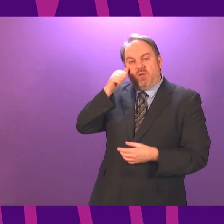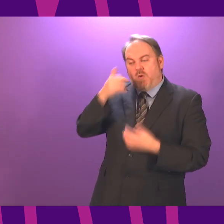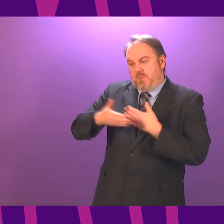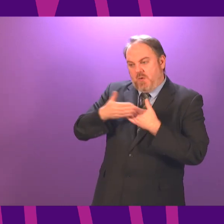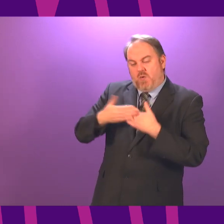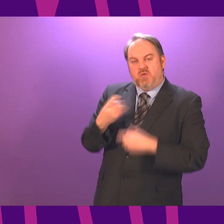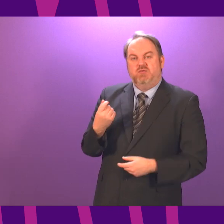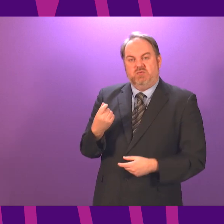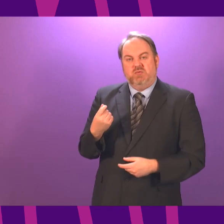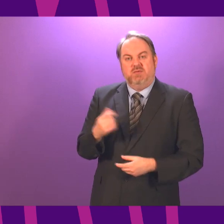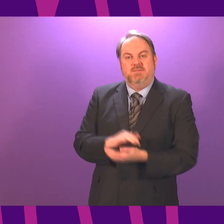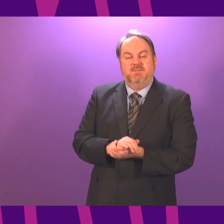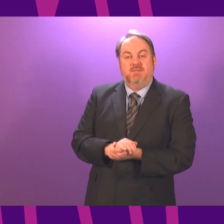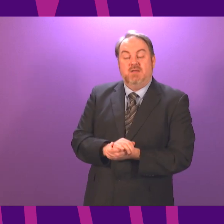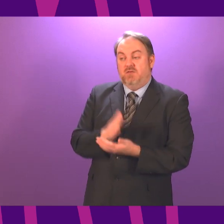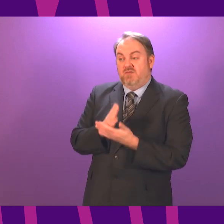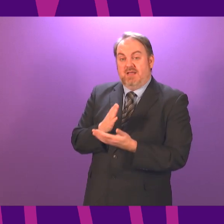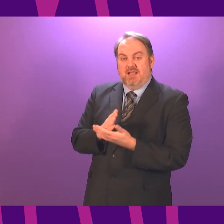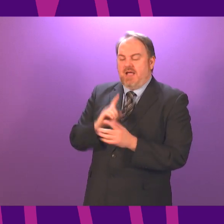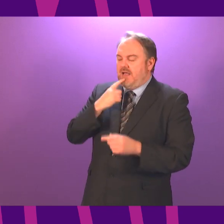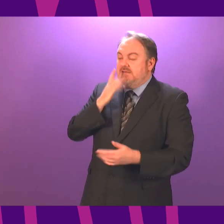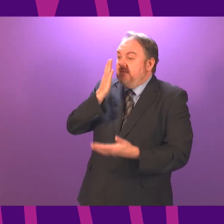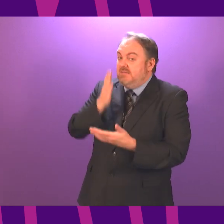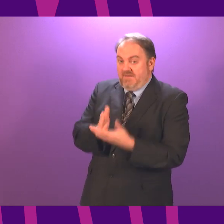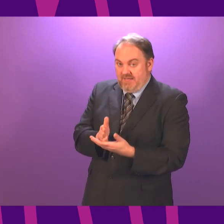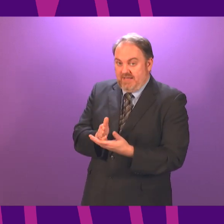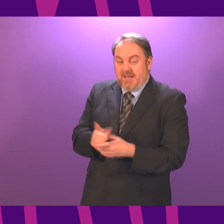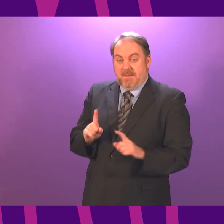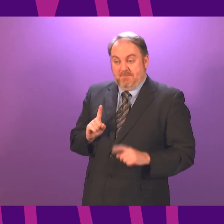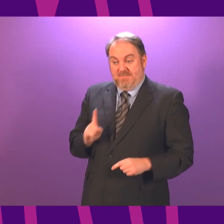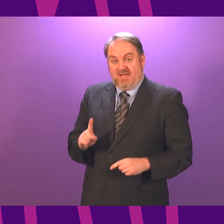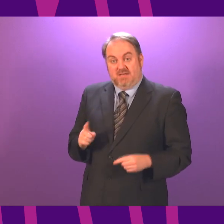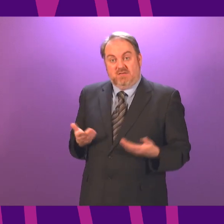I cannot say this with any certainty right now, but it may be the case that,